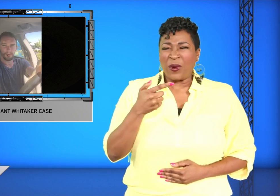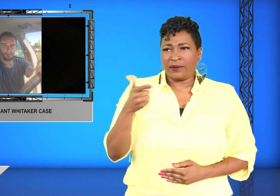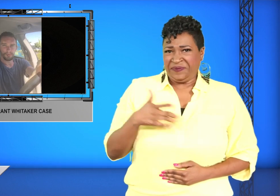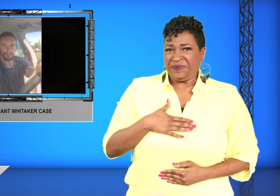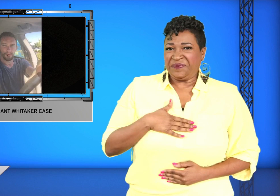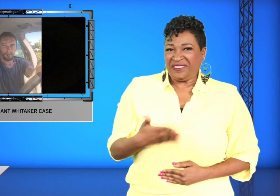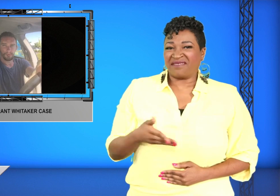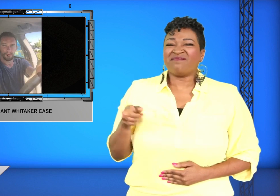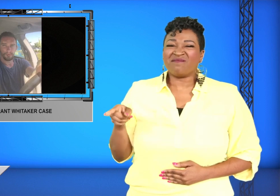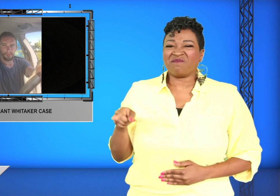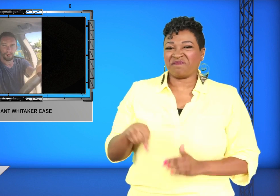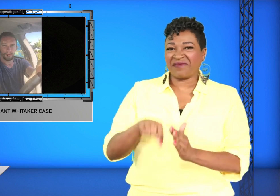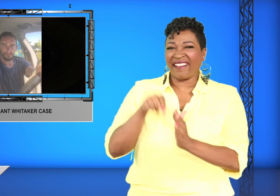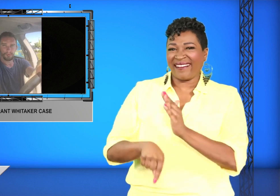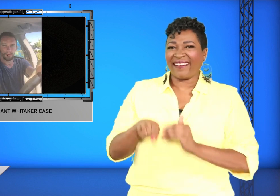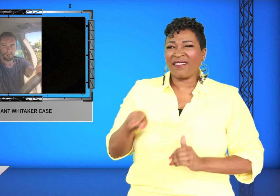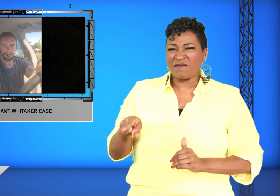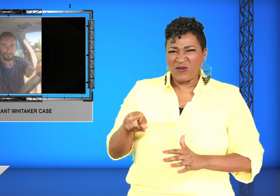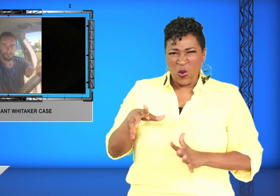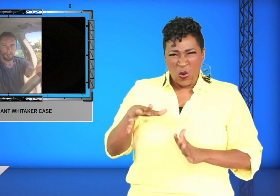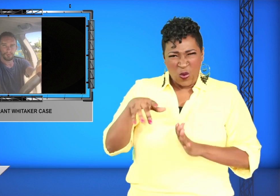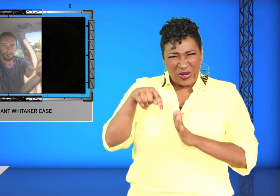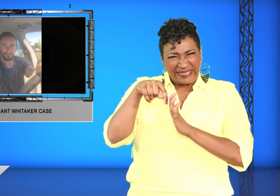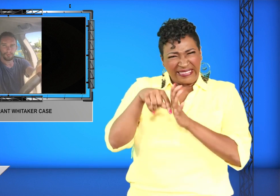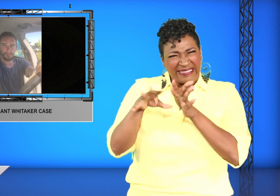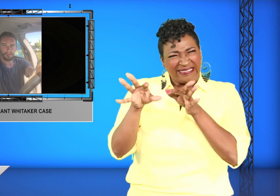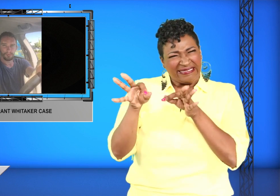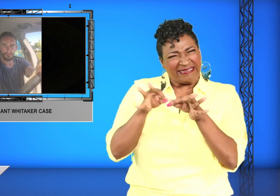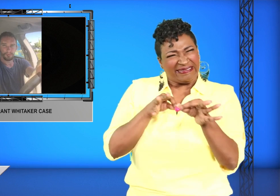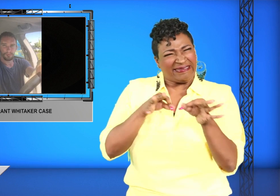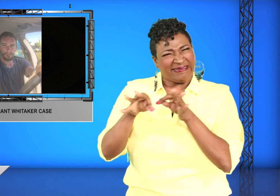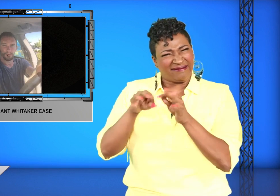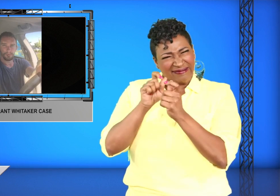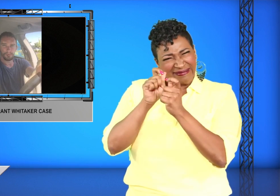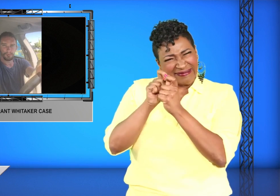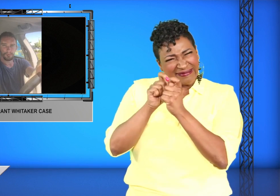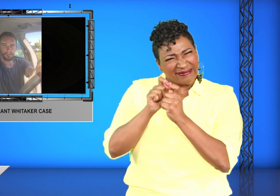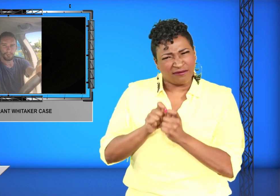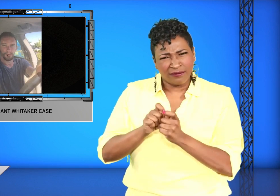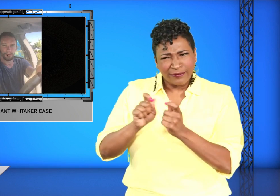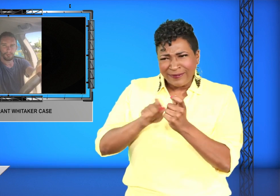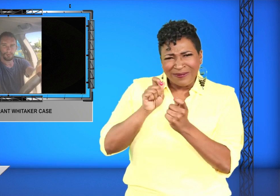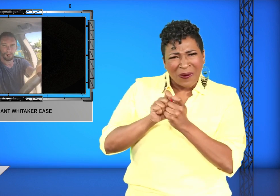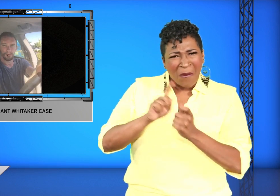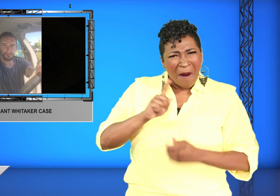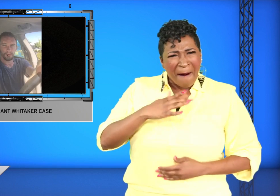admitted to killing Whitaker and provided detailed directions to where his body could